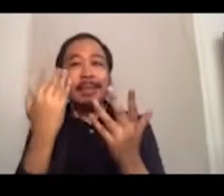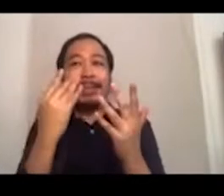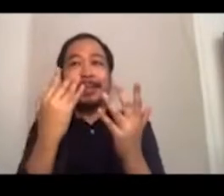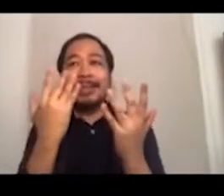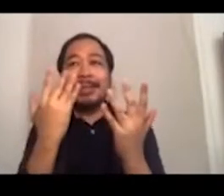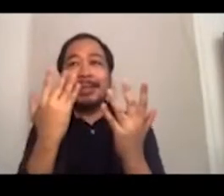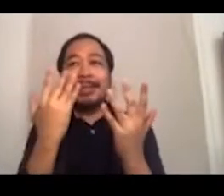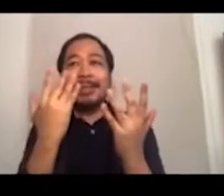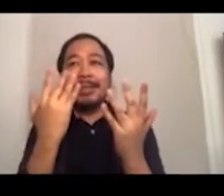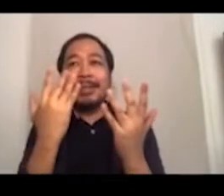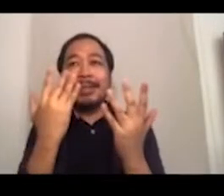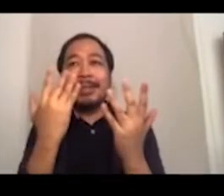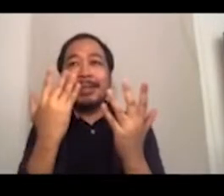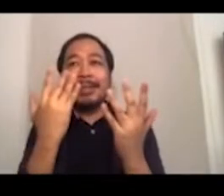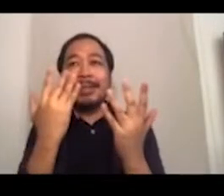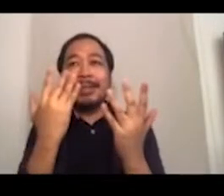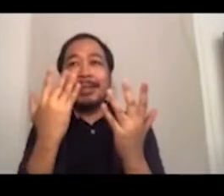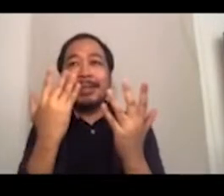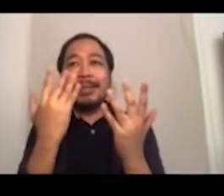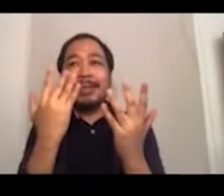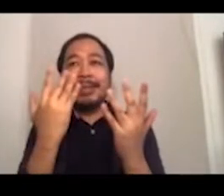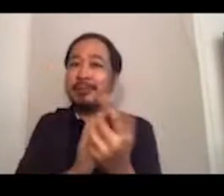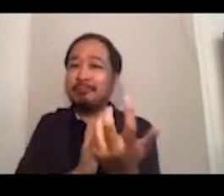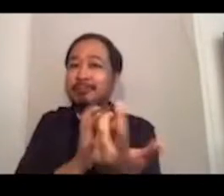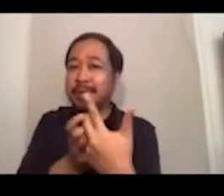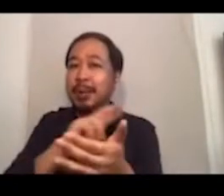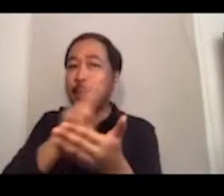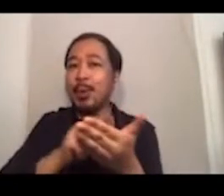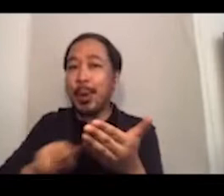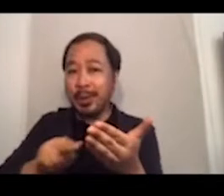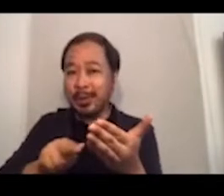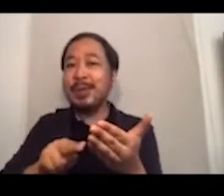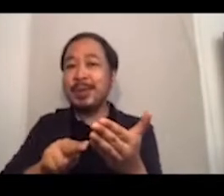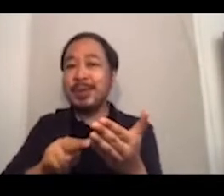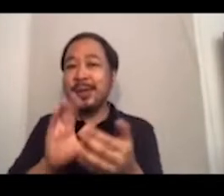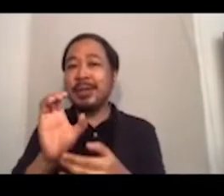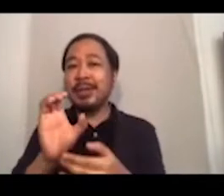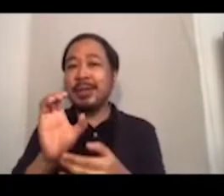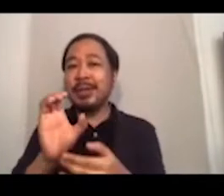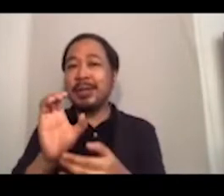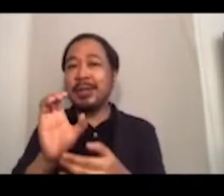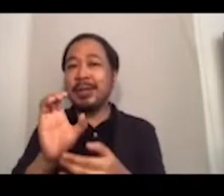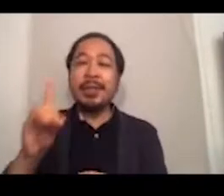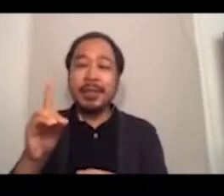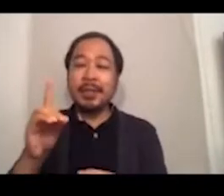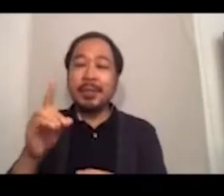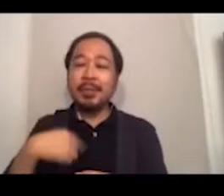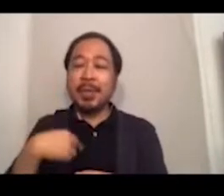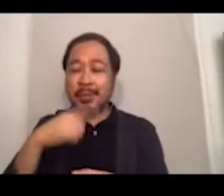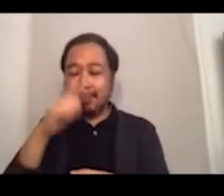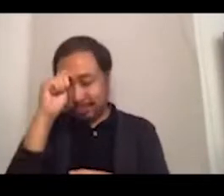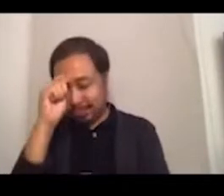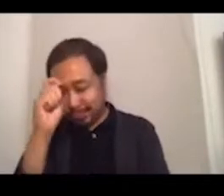to do just that, in a partnership of cities Well I believe that